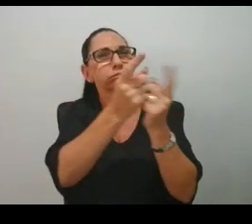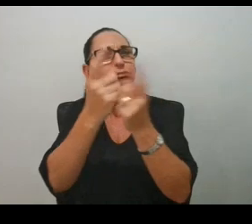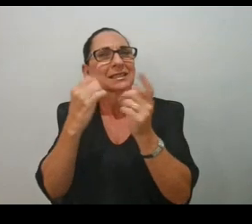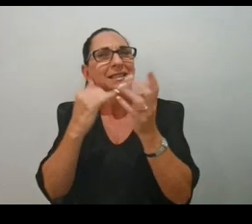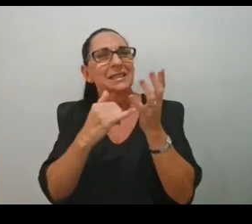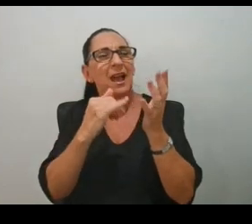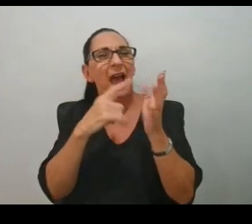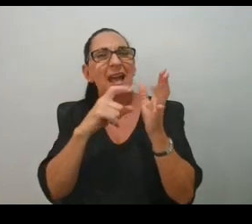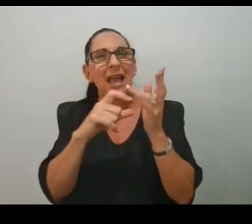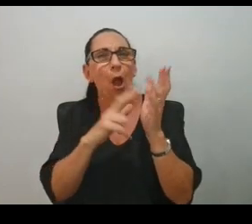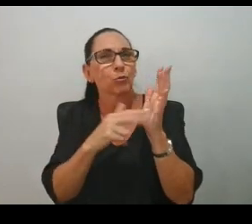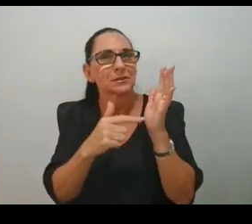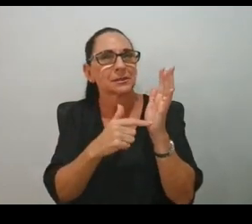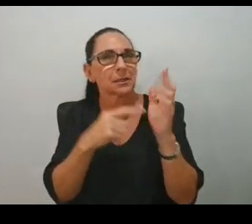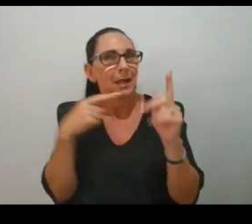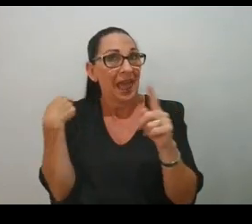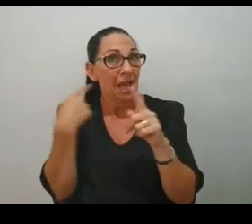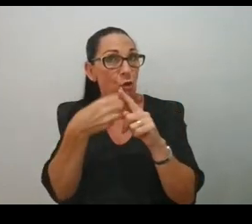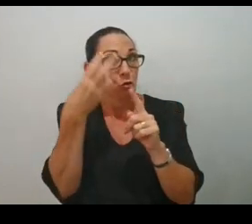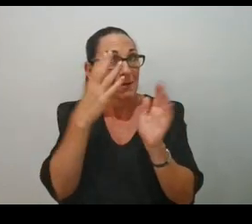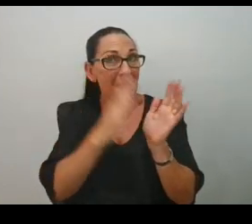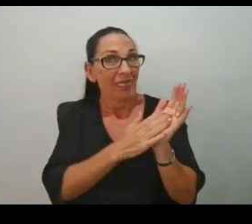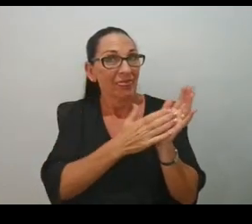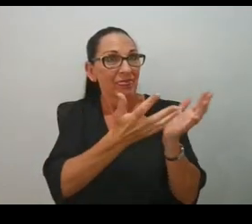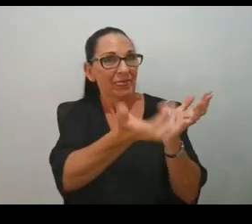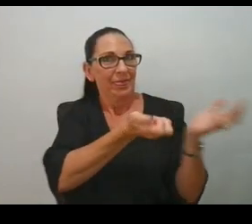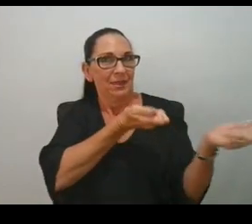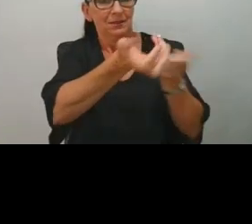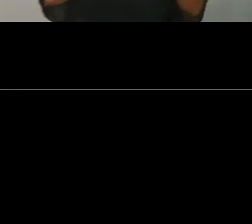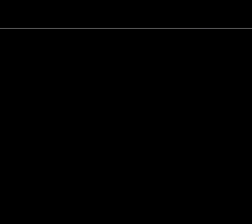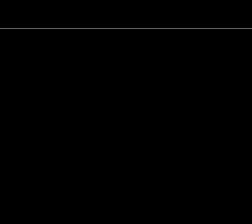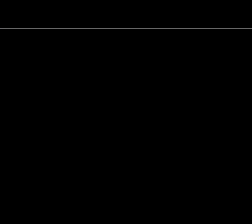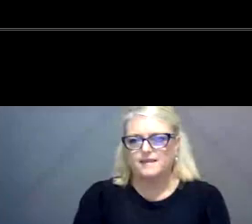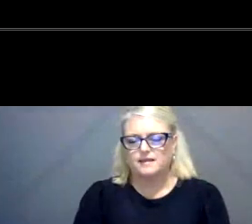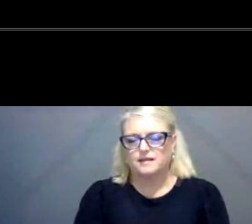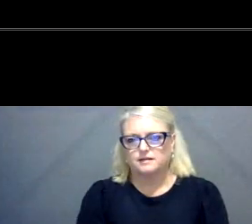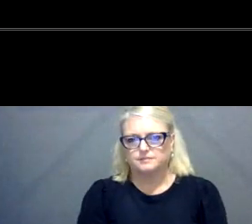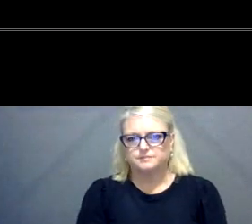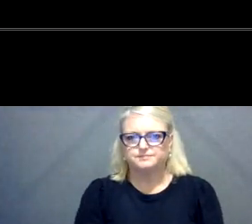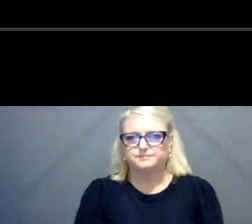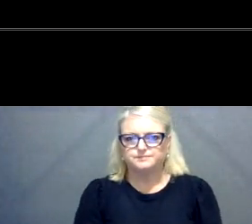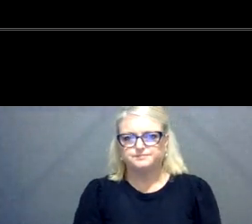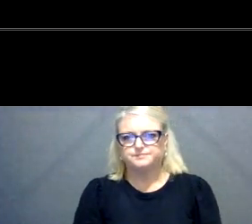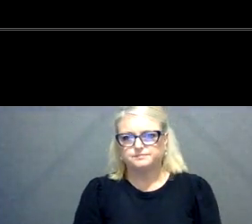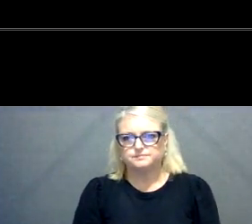months um because there will be delays if that's not provided our assessing officers will see that